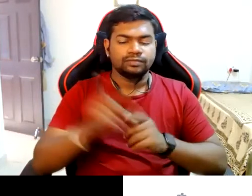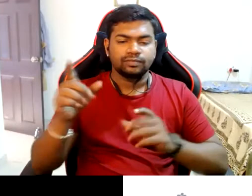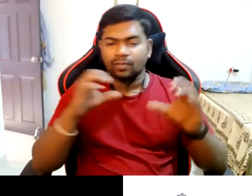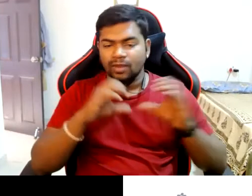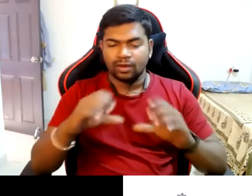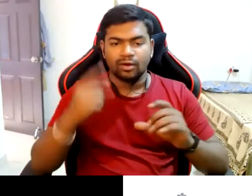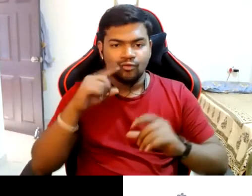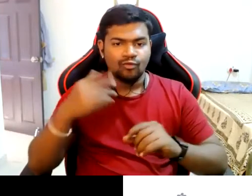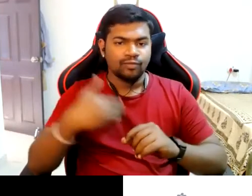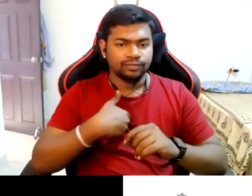me but it took.